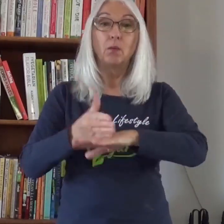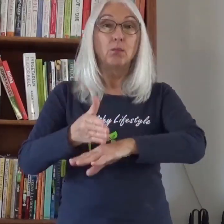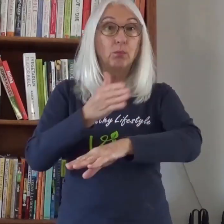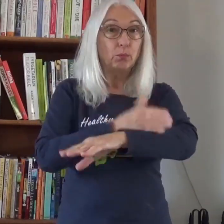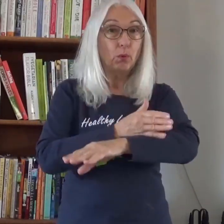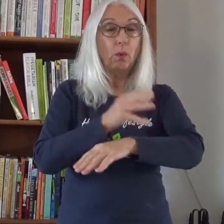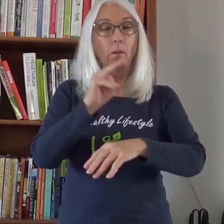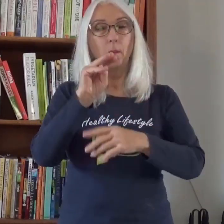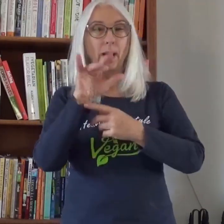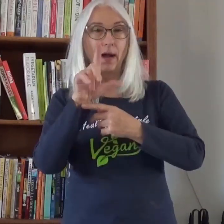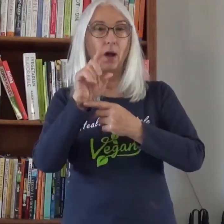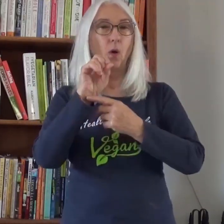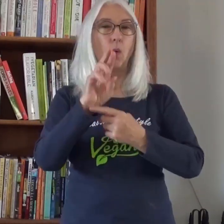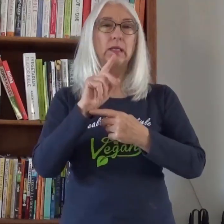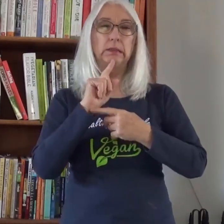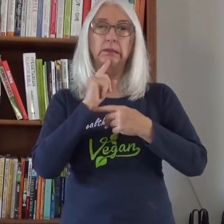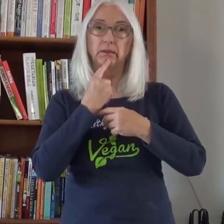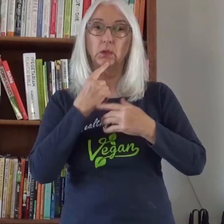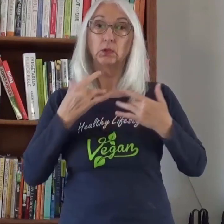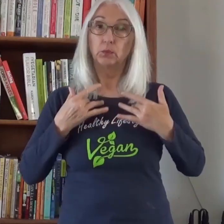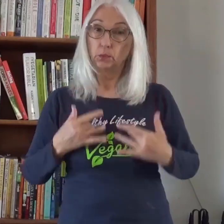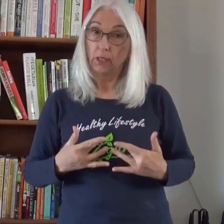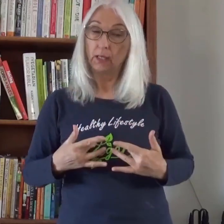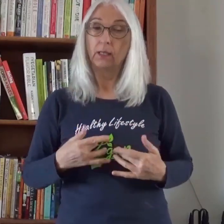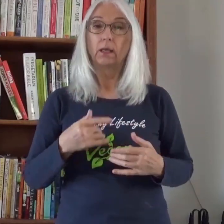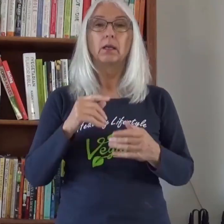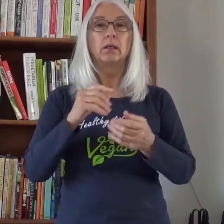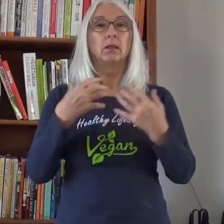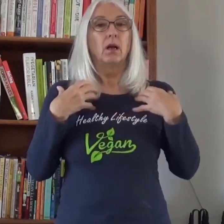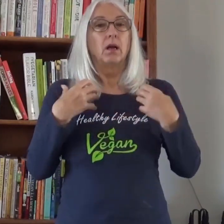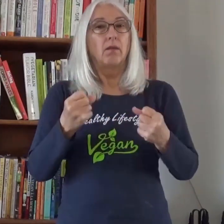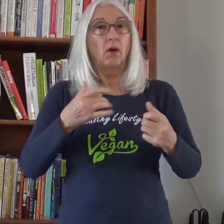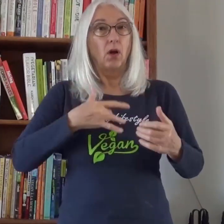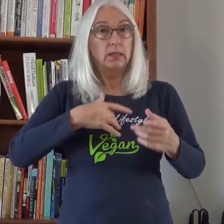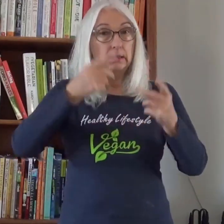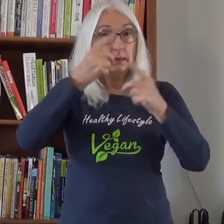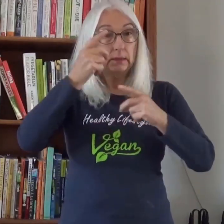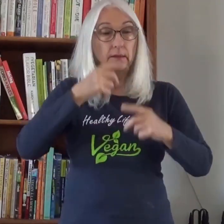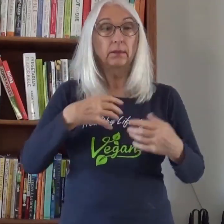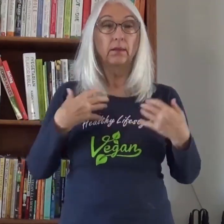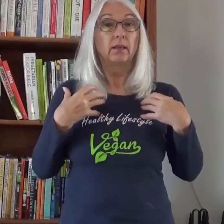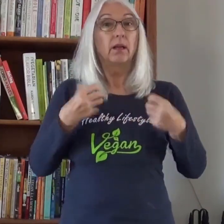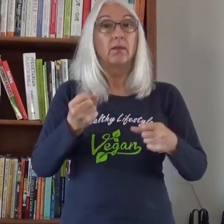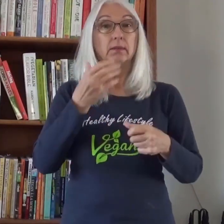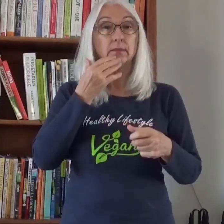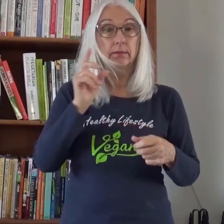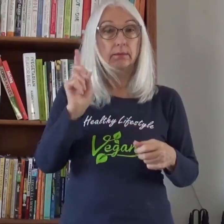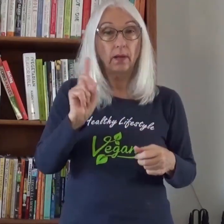improving mild or severe depression, reversing heart disease, reversing diabetes,